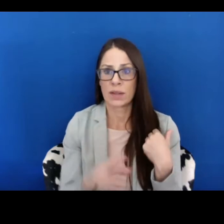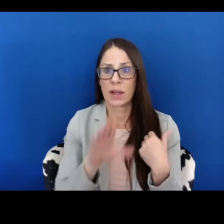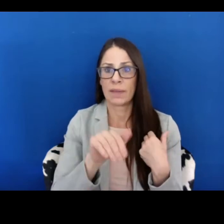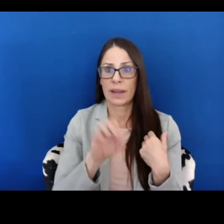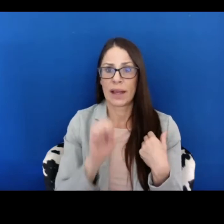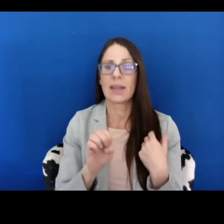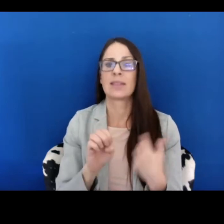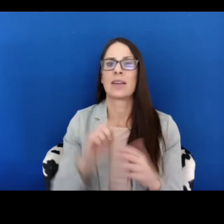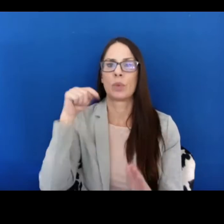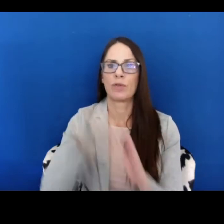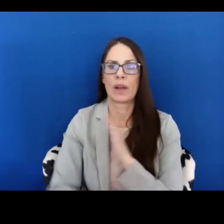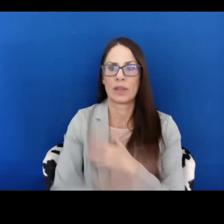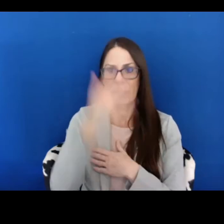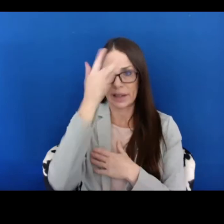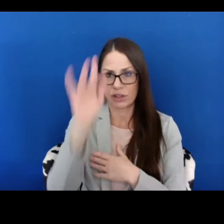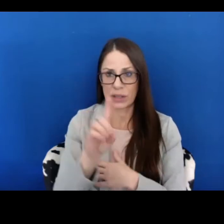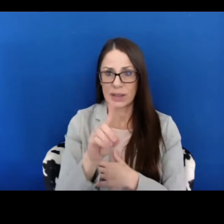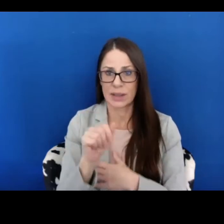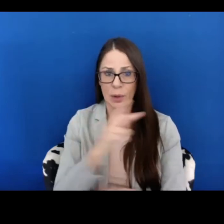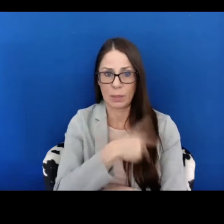disabled patients. 15:24:25 These patients literally cannot speak